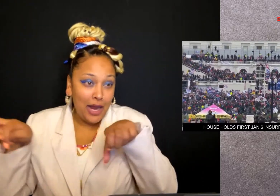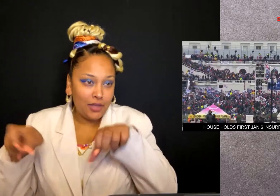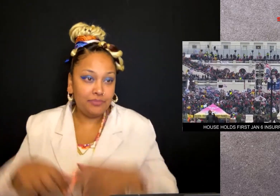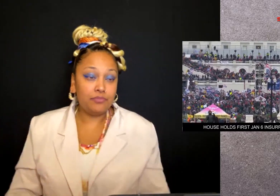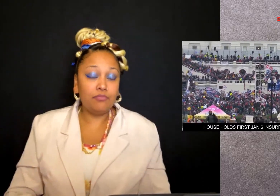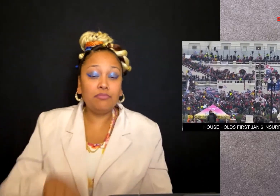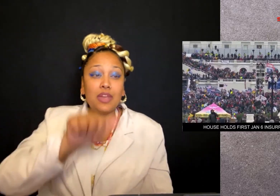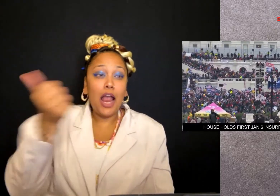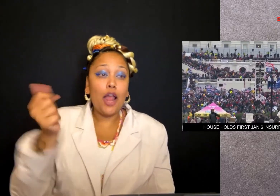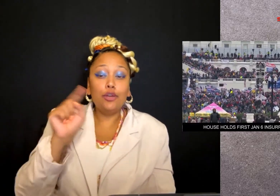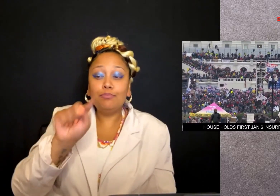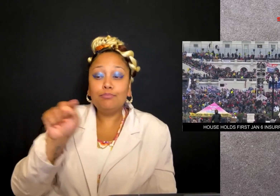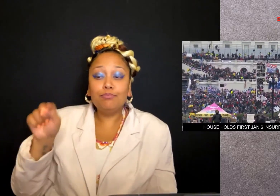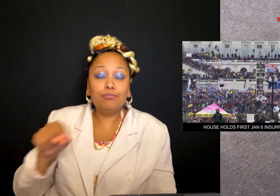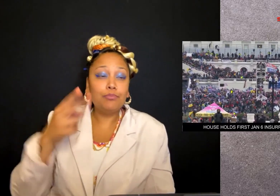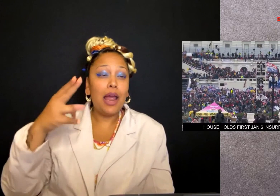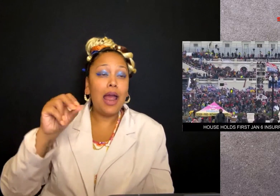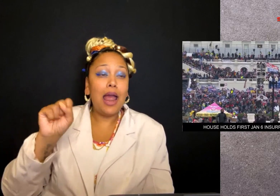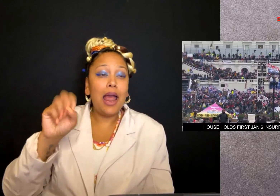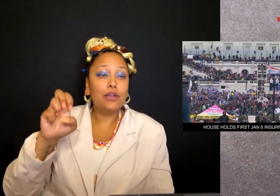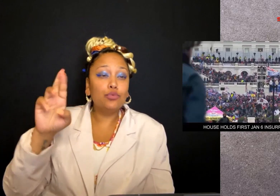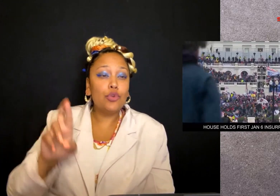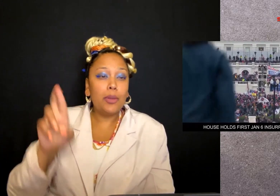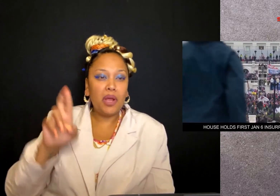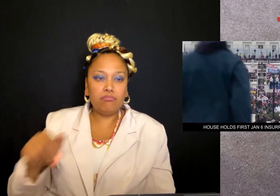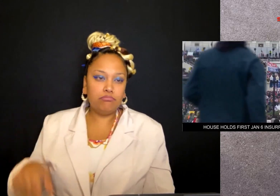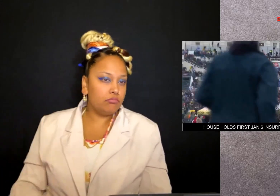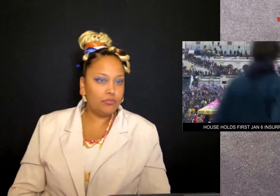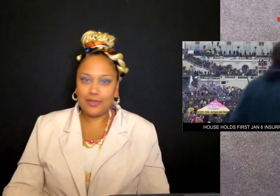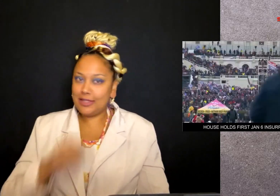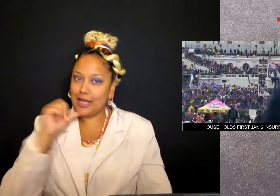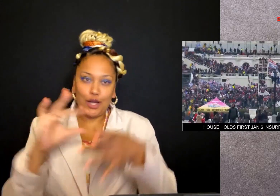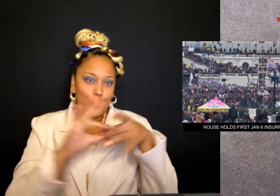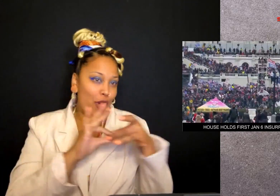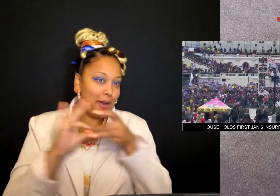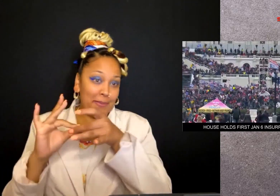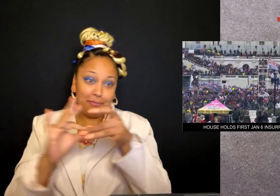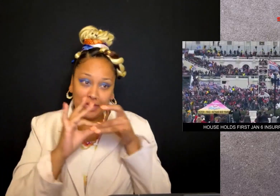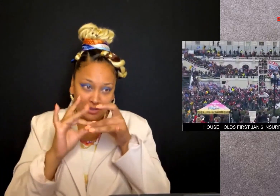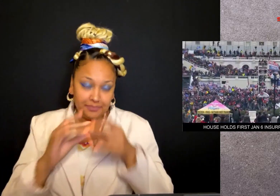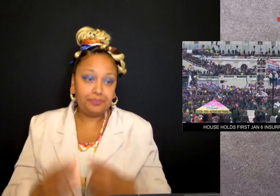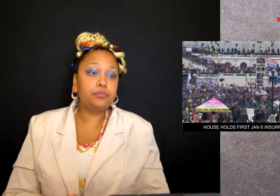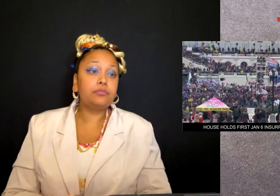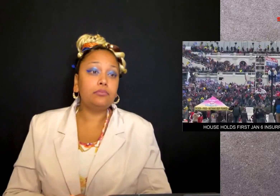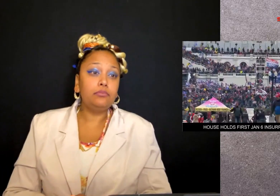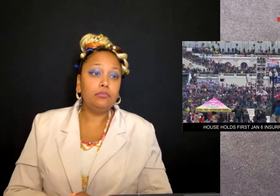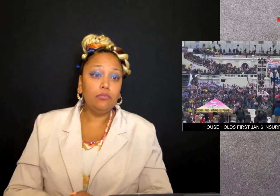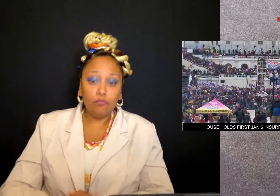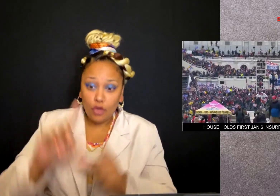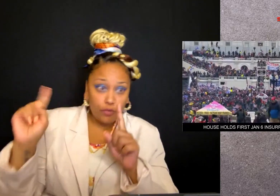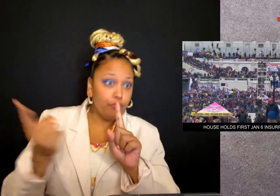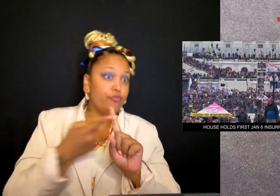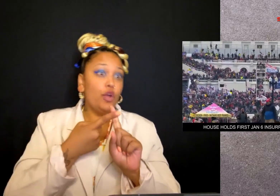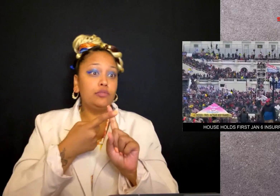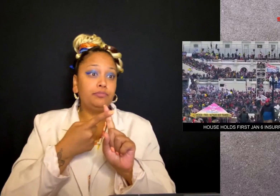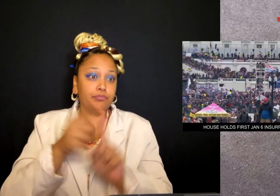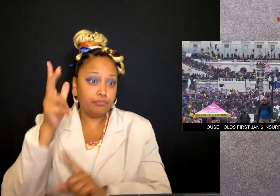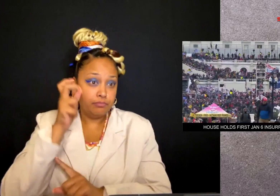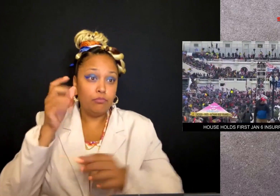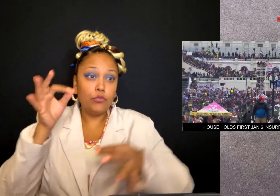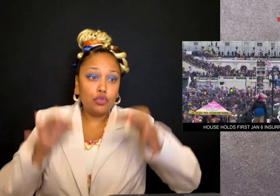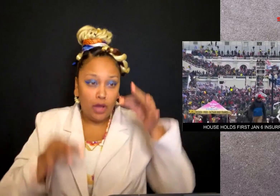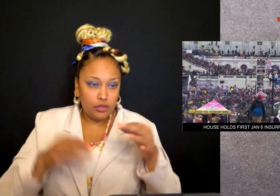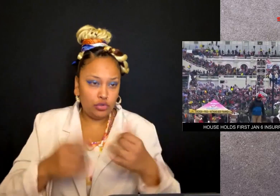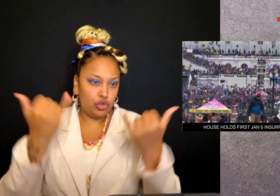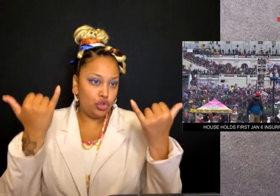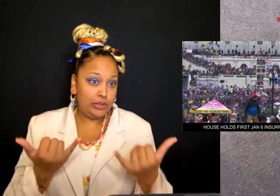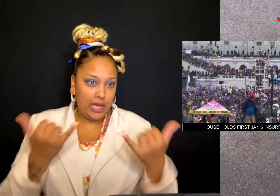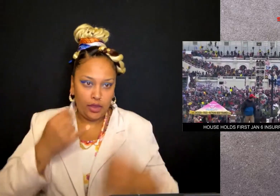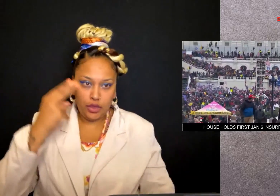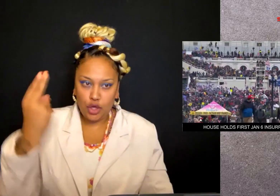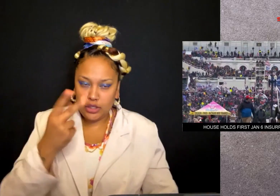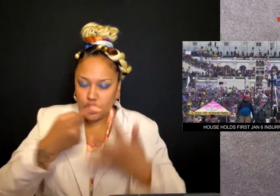there are only two Republicans on the panel the other House Republicans have not been cooperative